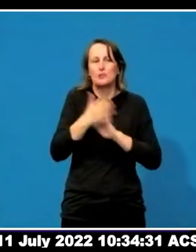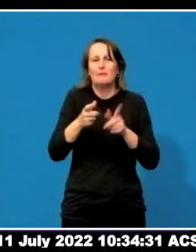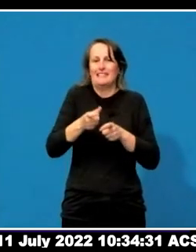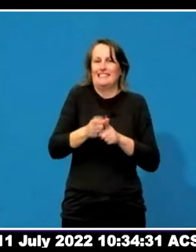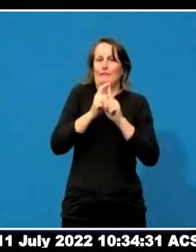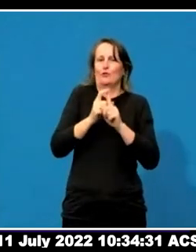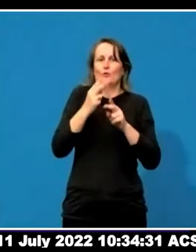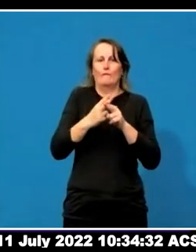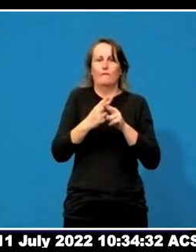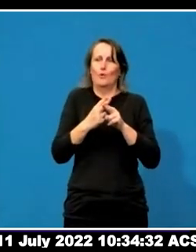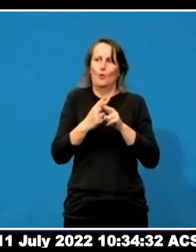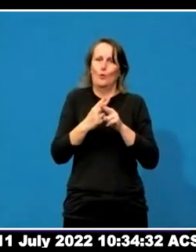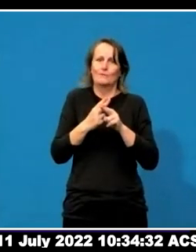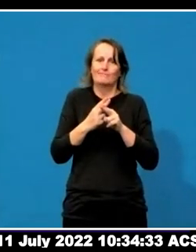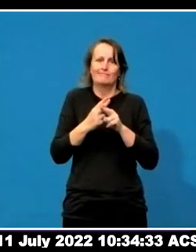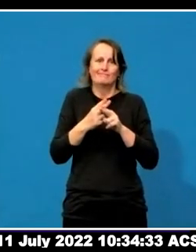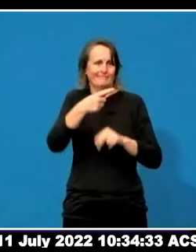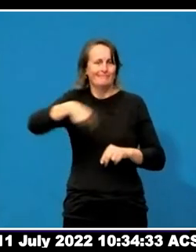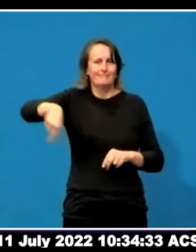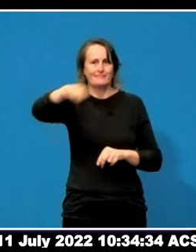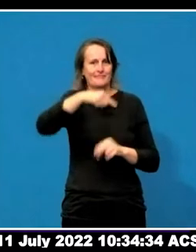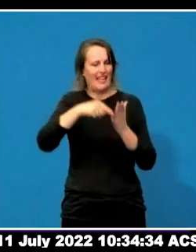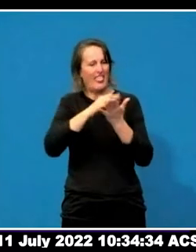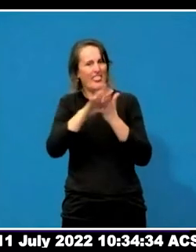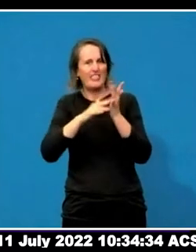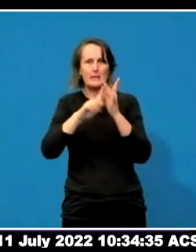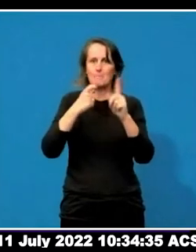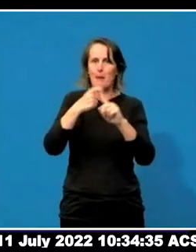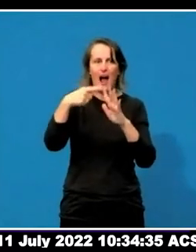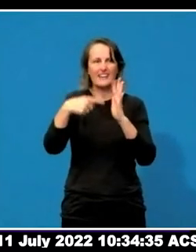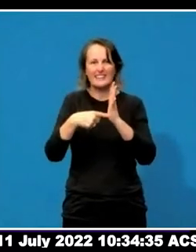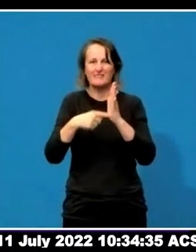the NDIS by thin markets in remote and very remote areas.